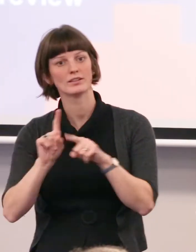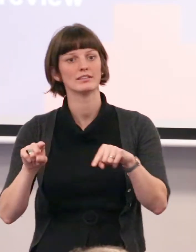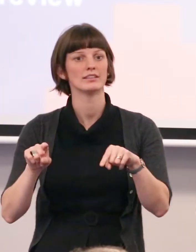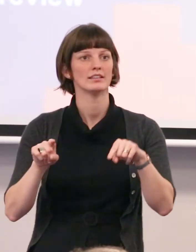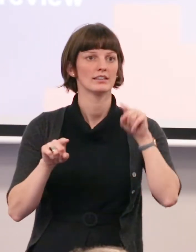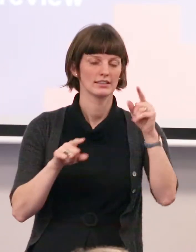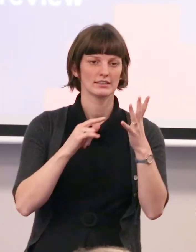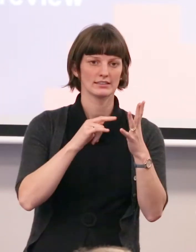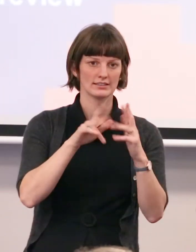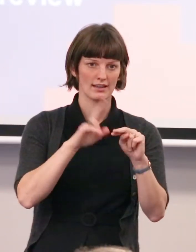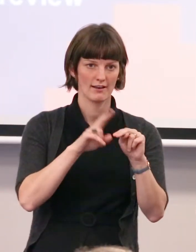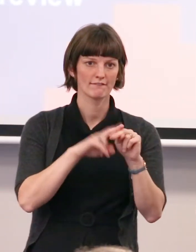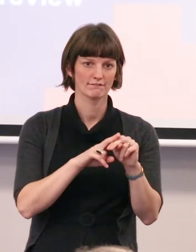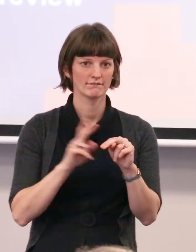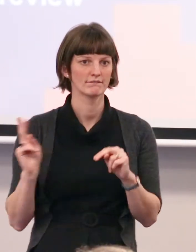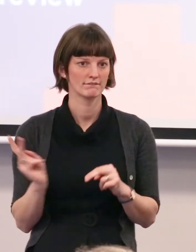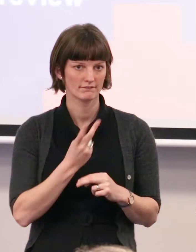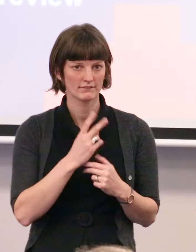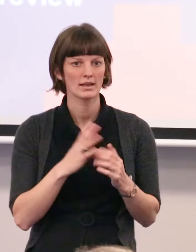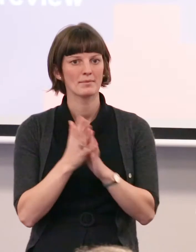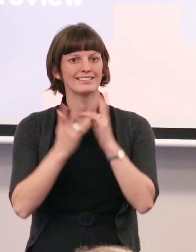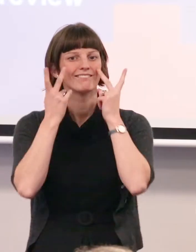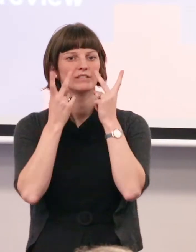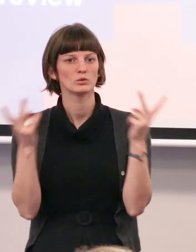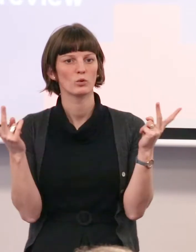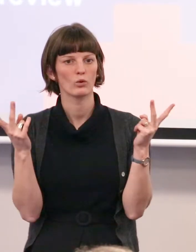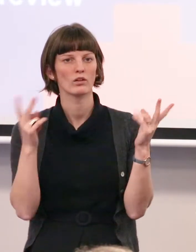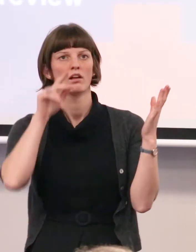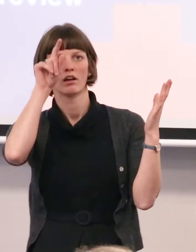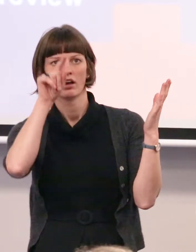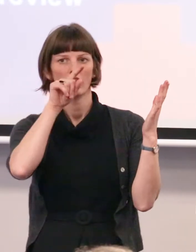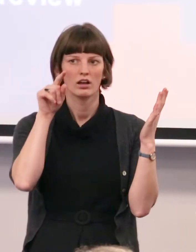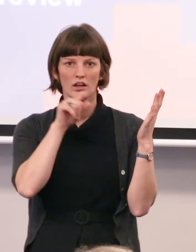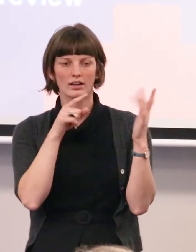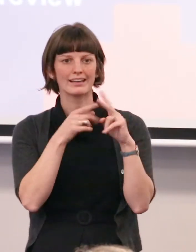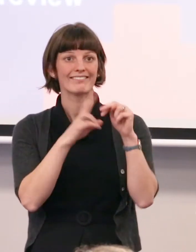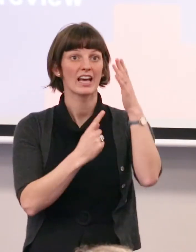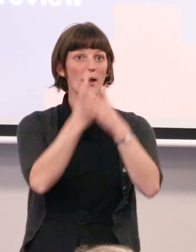teaching staff as well. So a visual kind of prompt to, if this happens this is